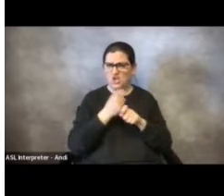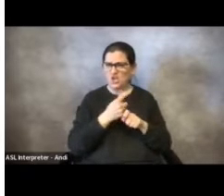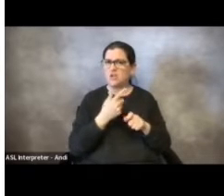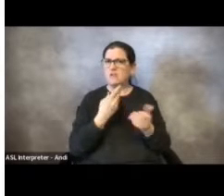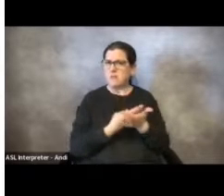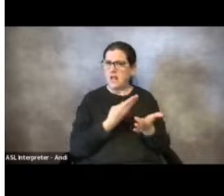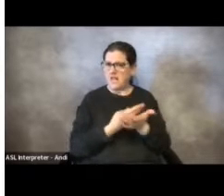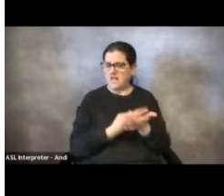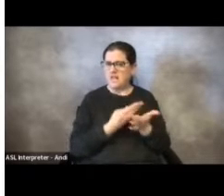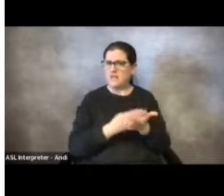things that they need you to do.